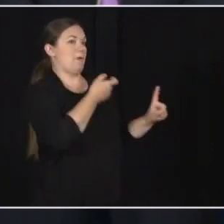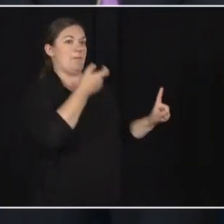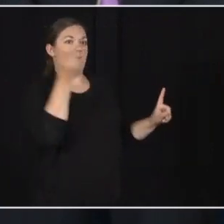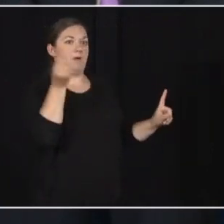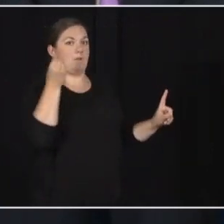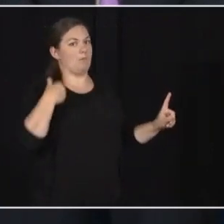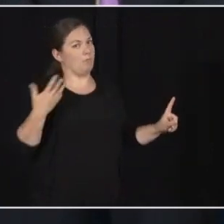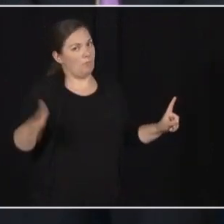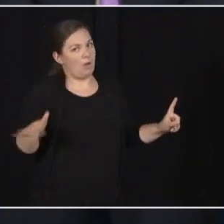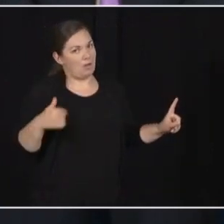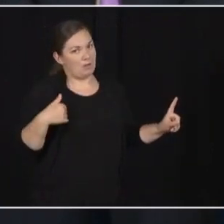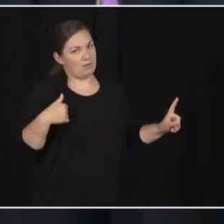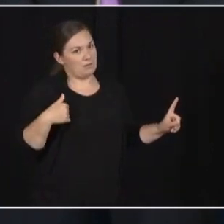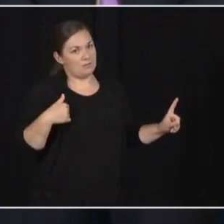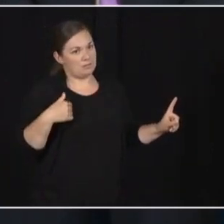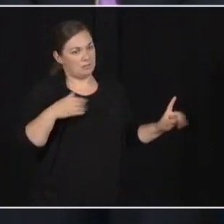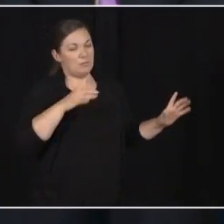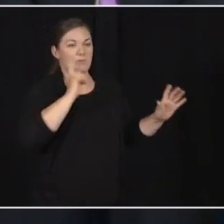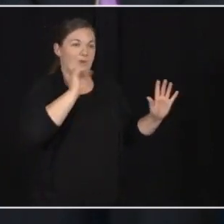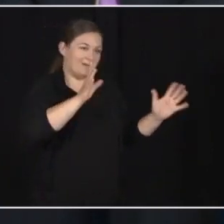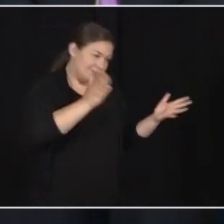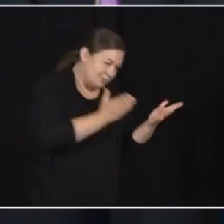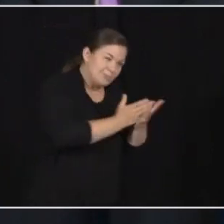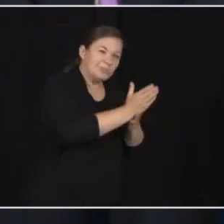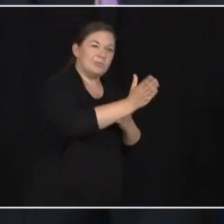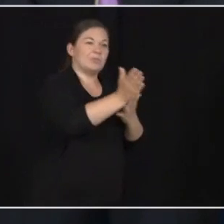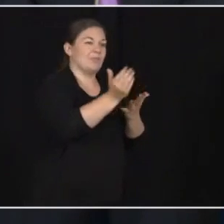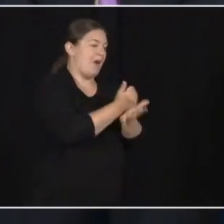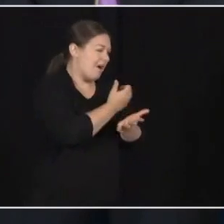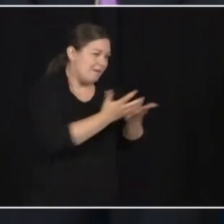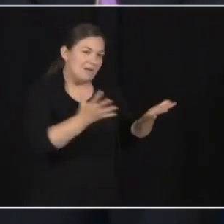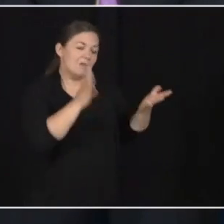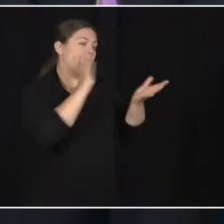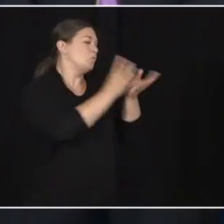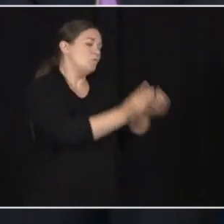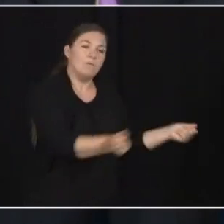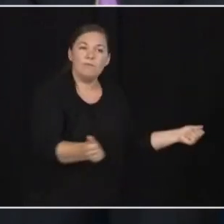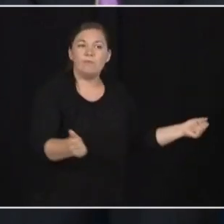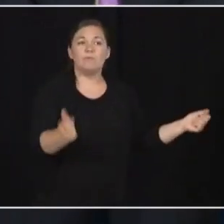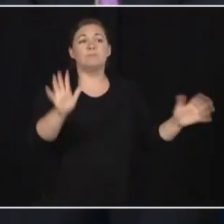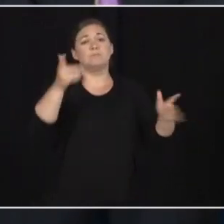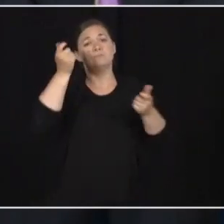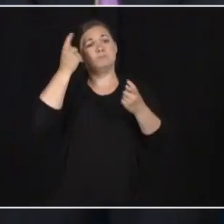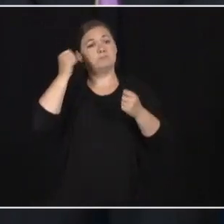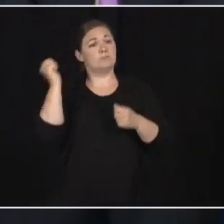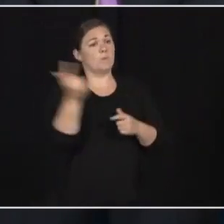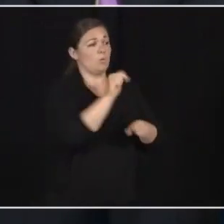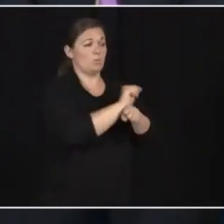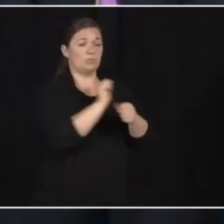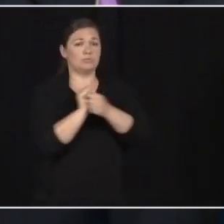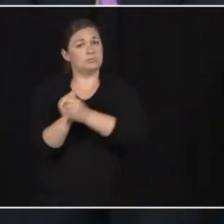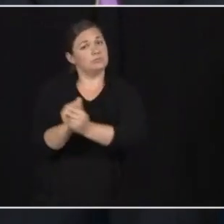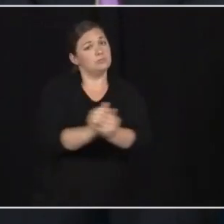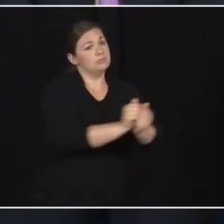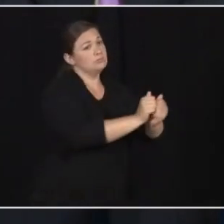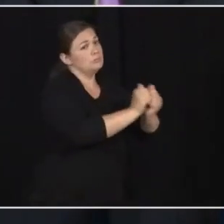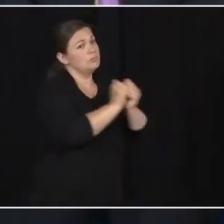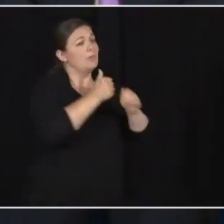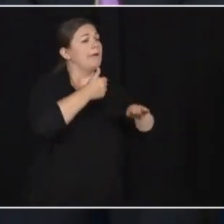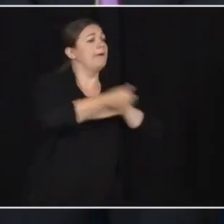I would hate to see the Americans. Not on purpose obviously but shut down food coming to Canada. We are going to get this resolved because